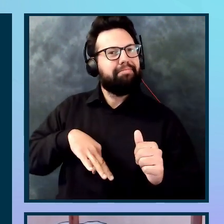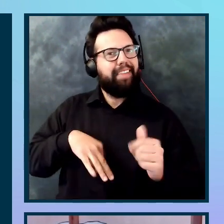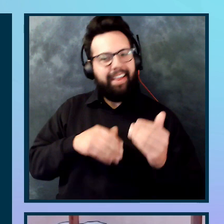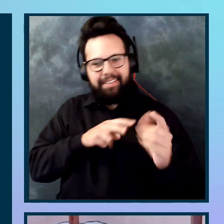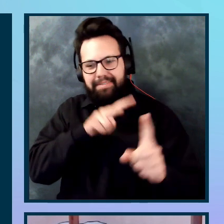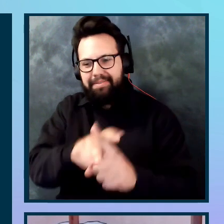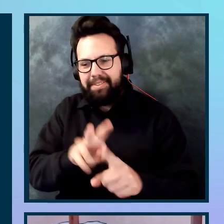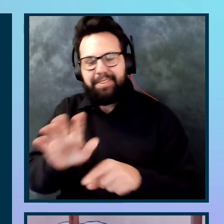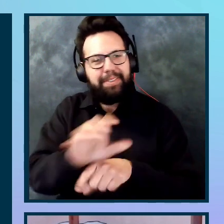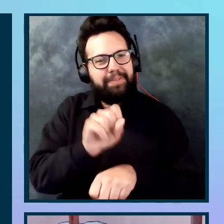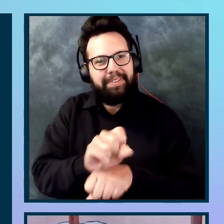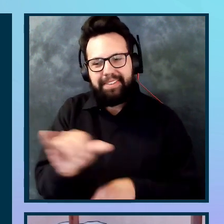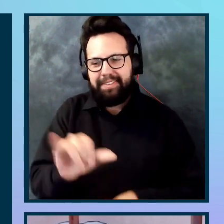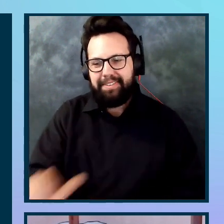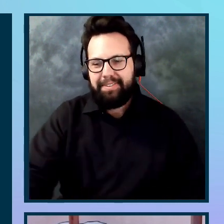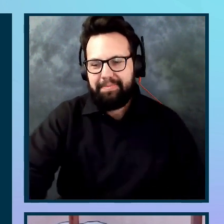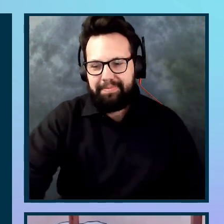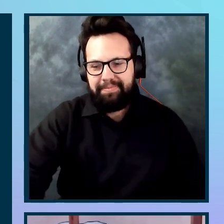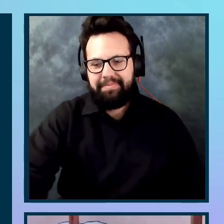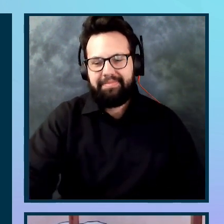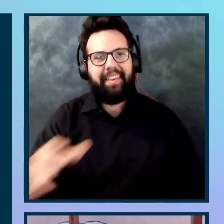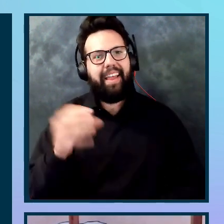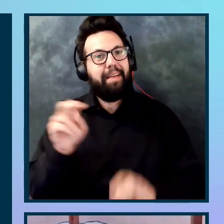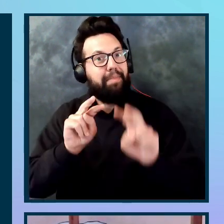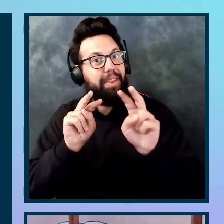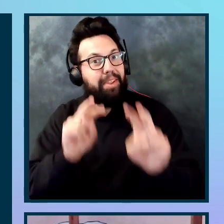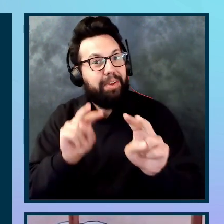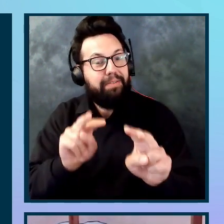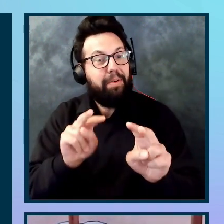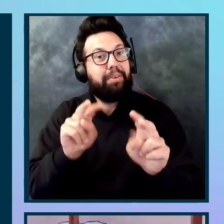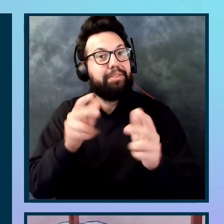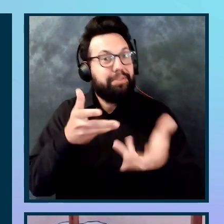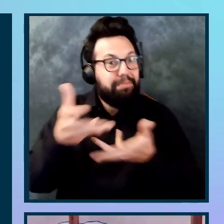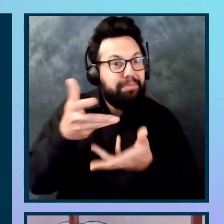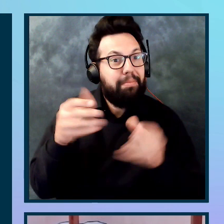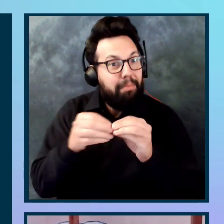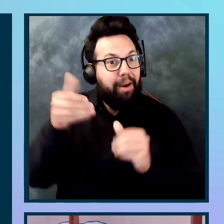and I'm looking forward to it being used more and more often. Thank you, everyone.